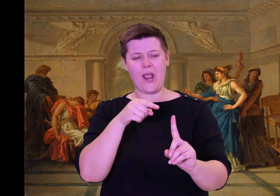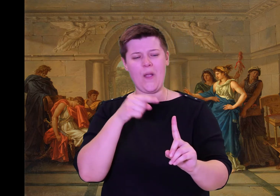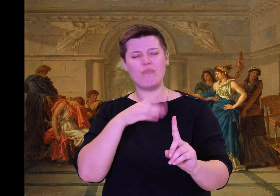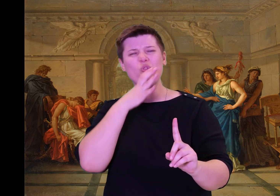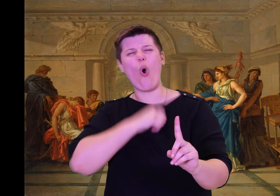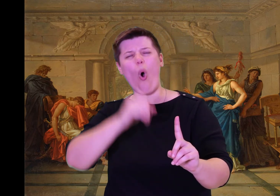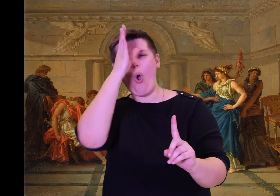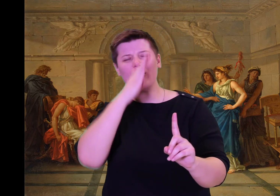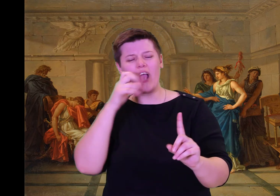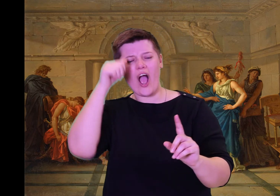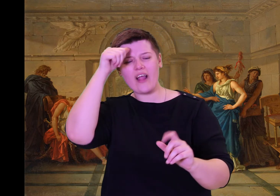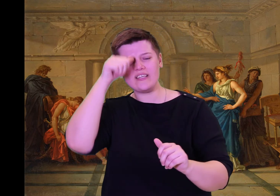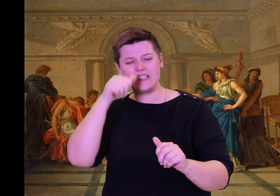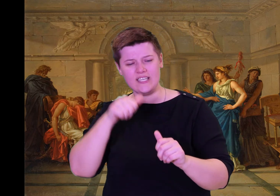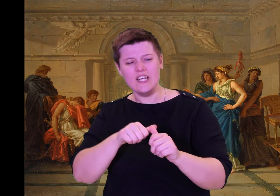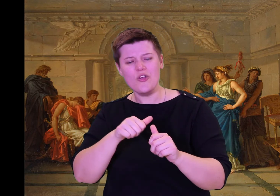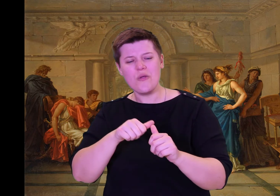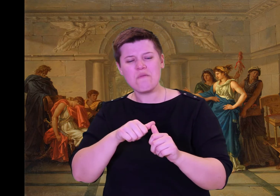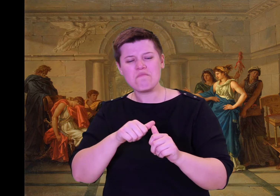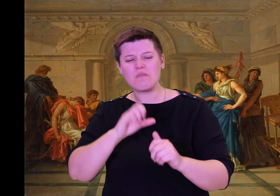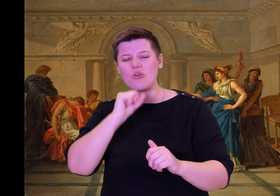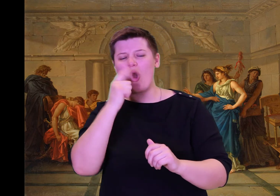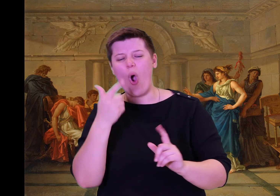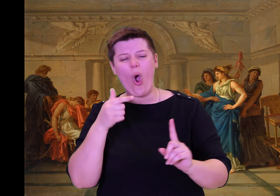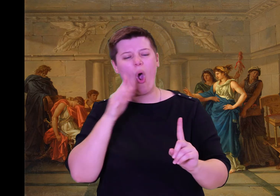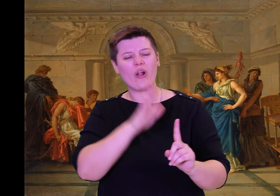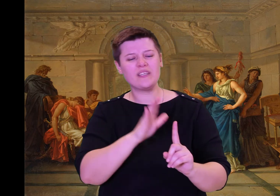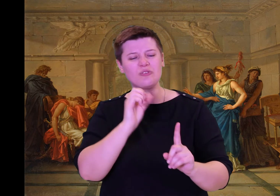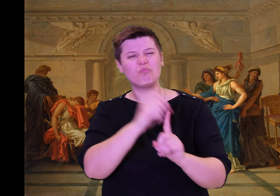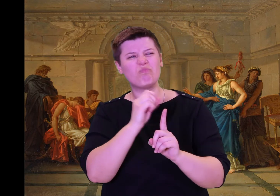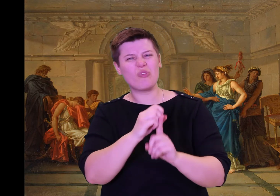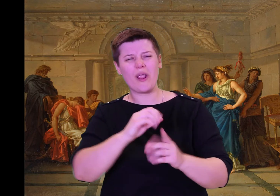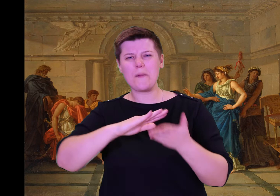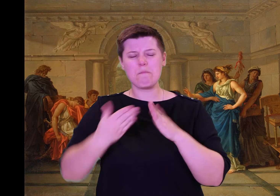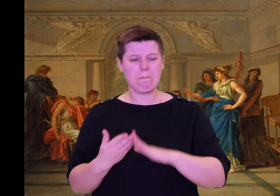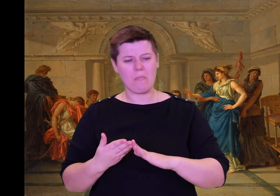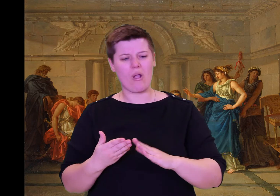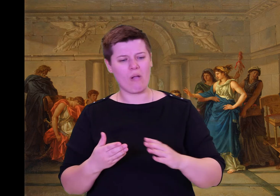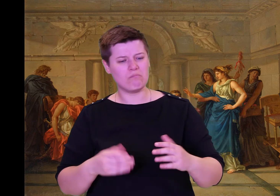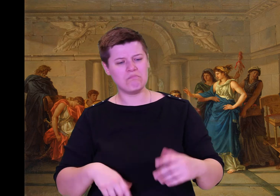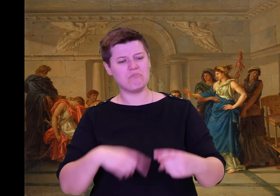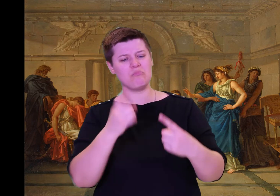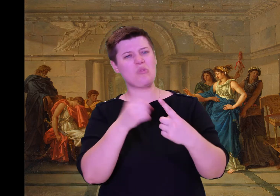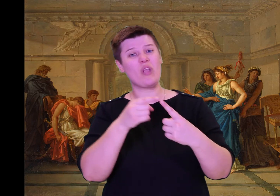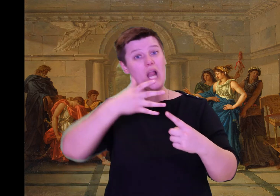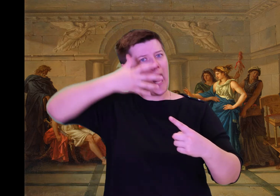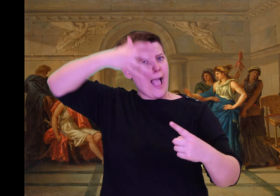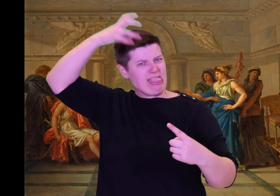apprehensively. And then out of the sea there rose a pod of seals. They lay upon the shore.